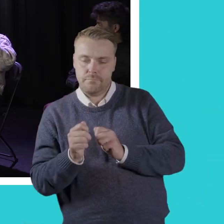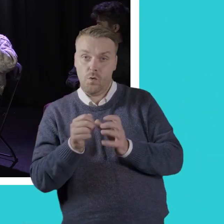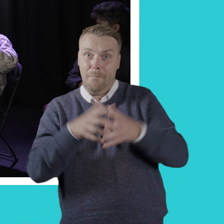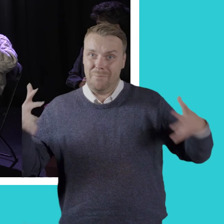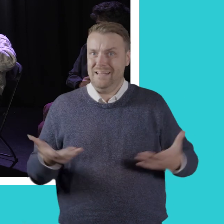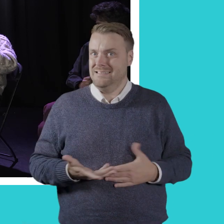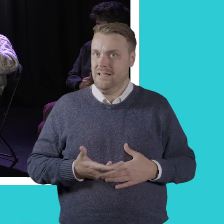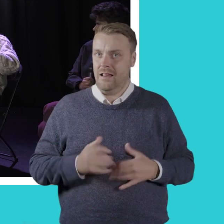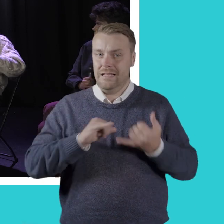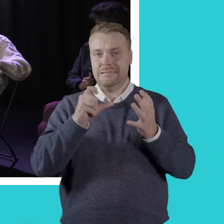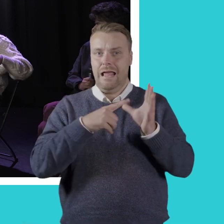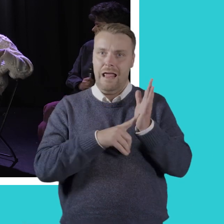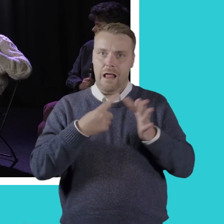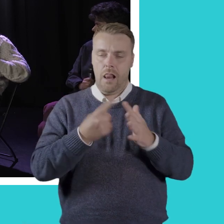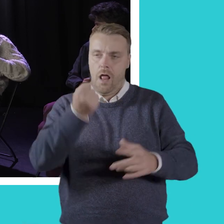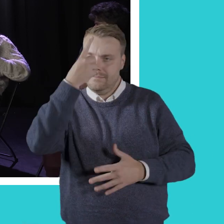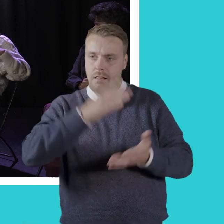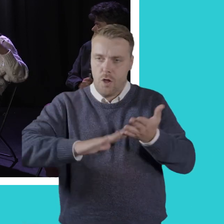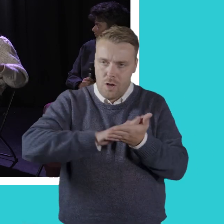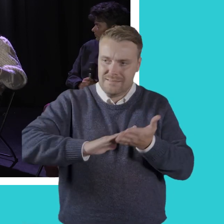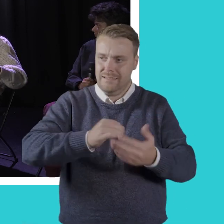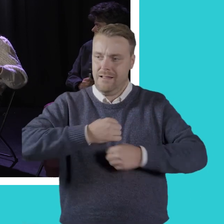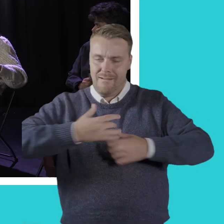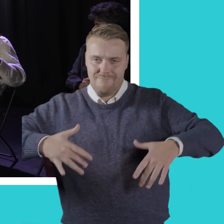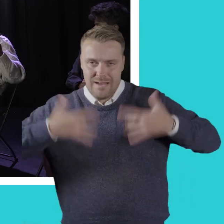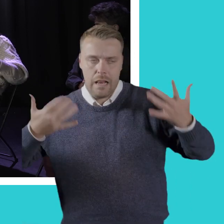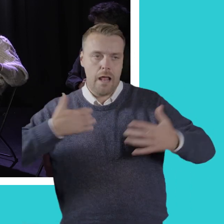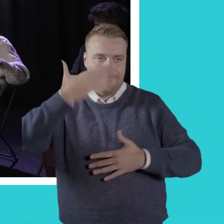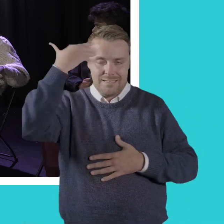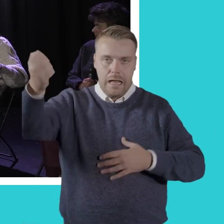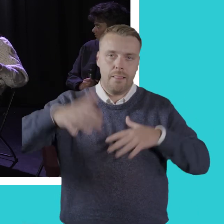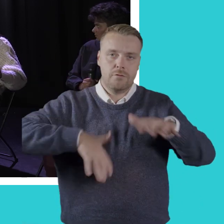understanding the context of our feelings or our mental health struggles whilst also